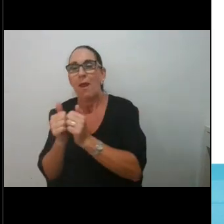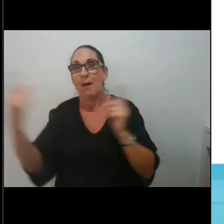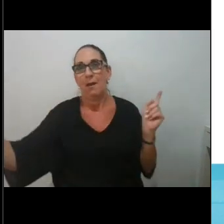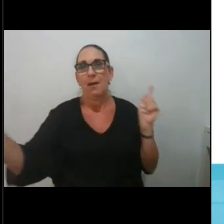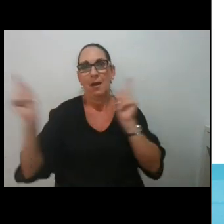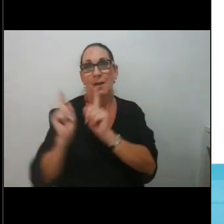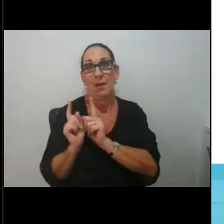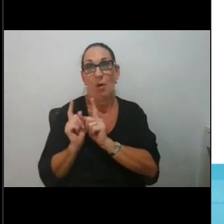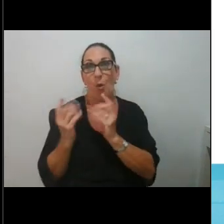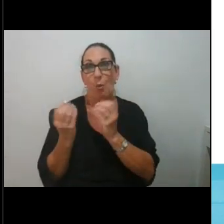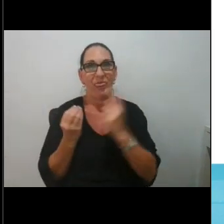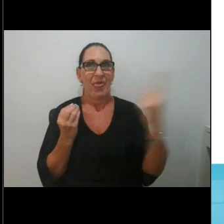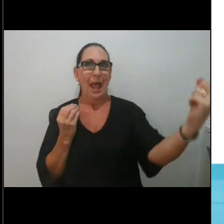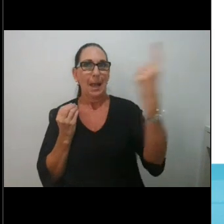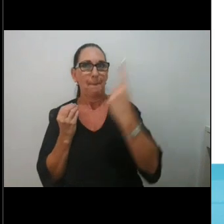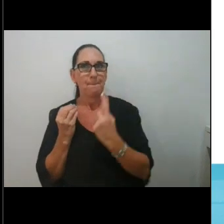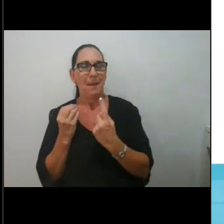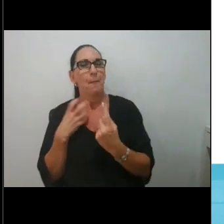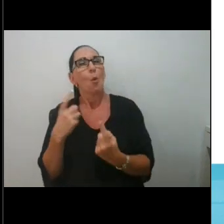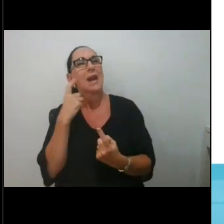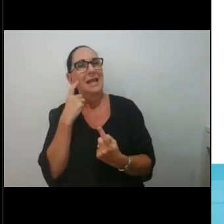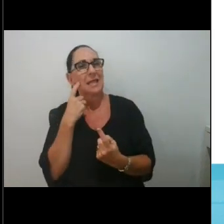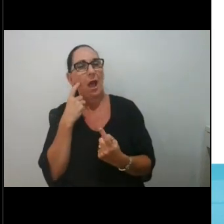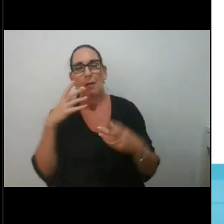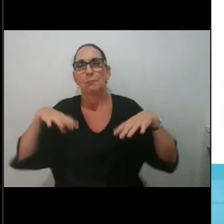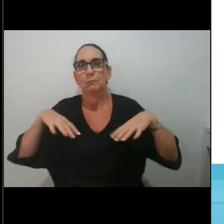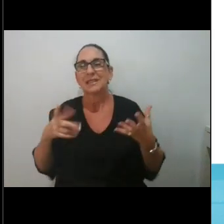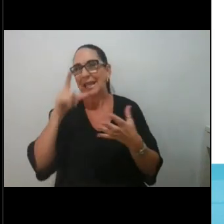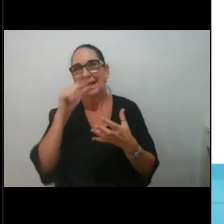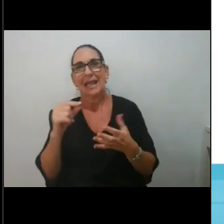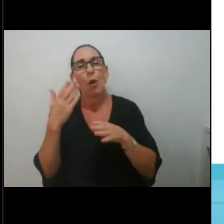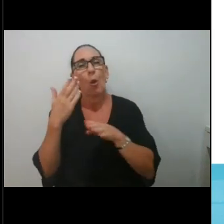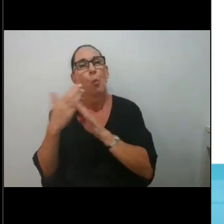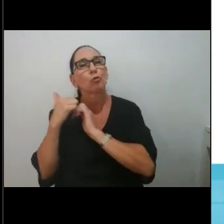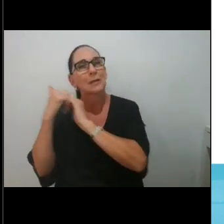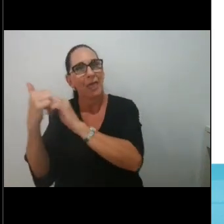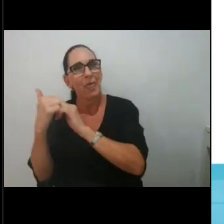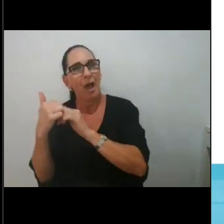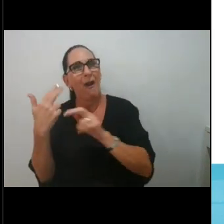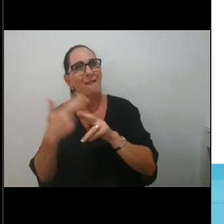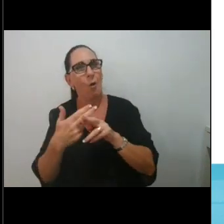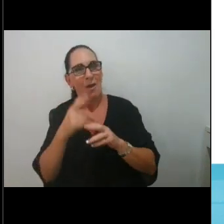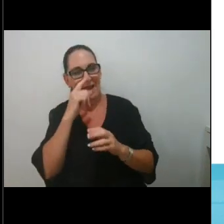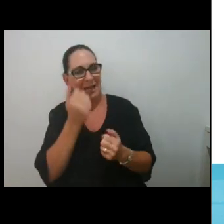the collaboration and how we can support a person to meet their probation order requirements as